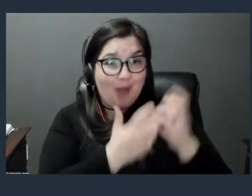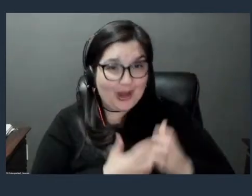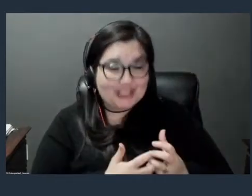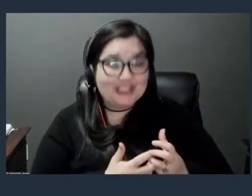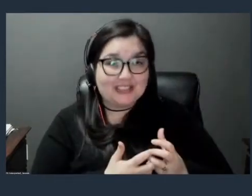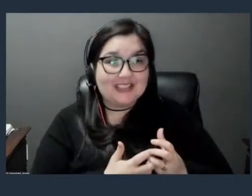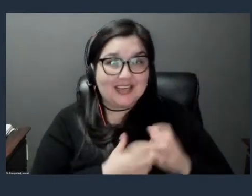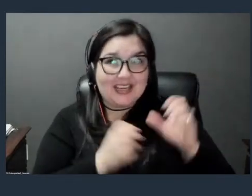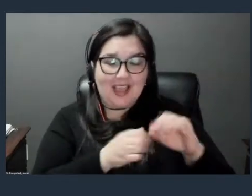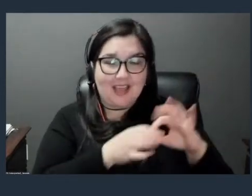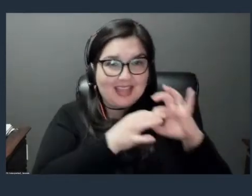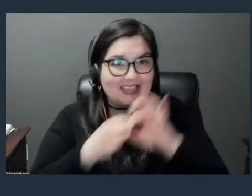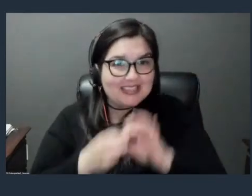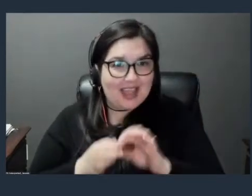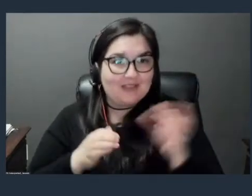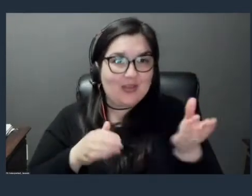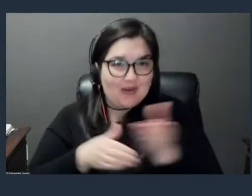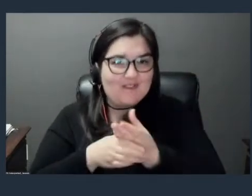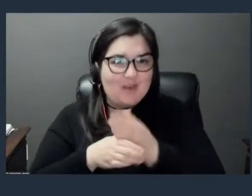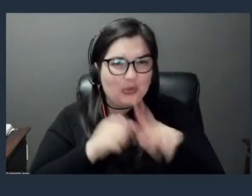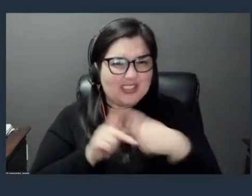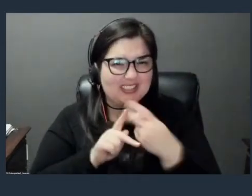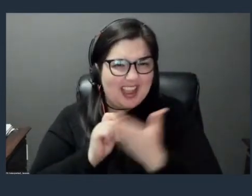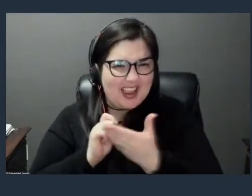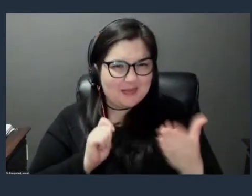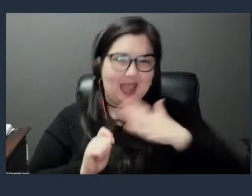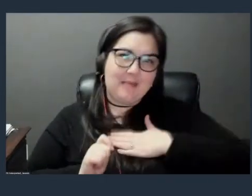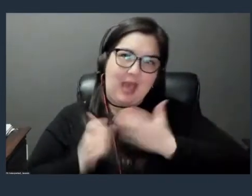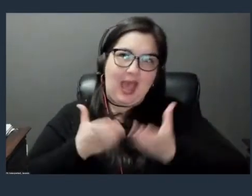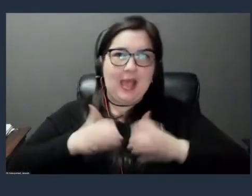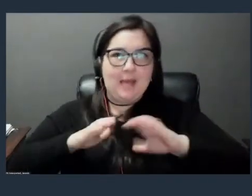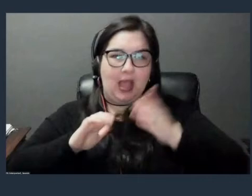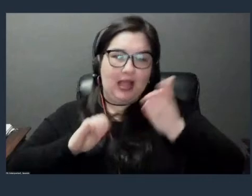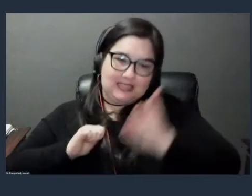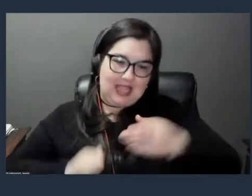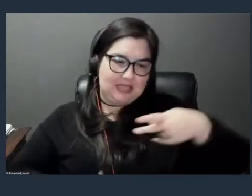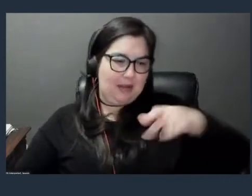'cause you can do mybucket/path/folderone/star